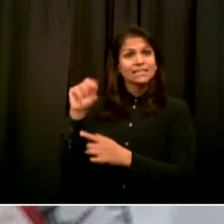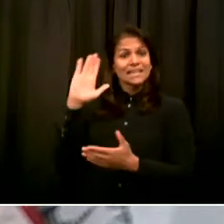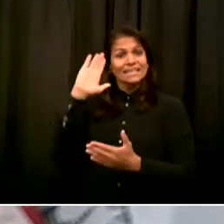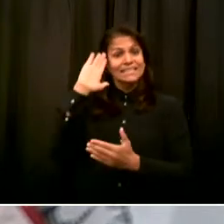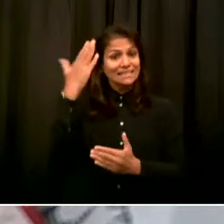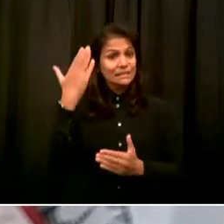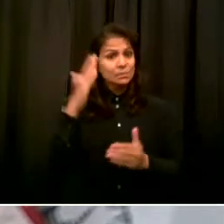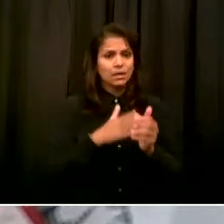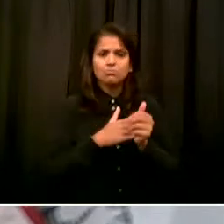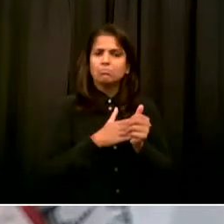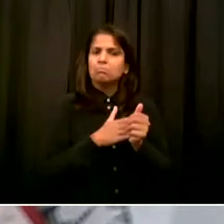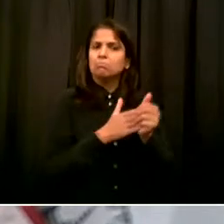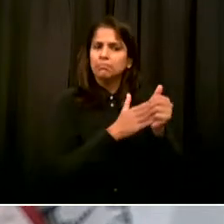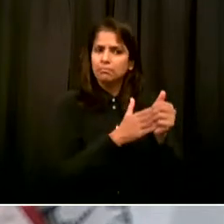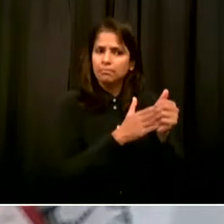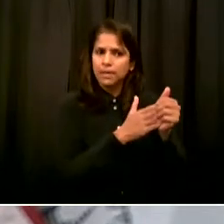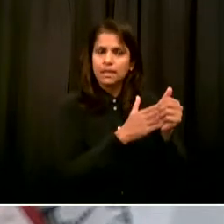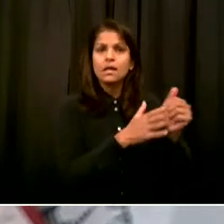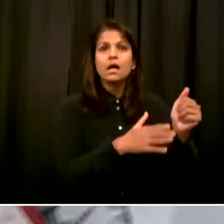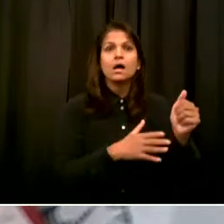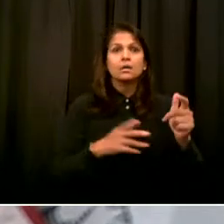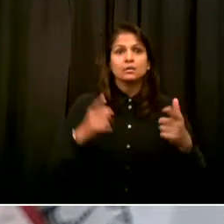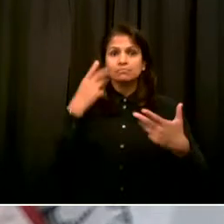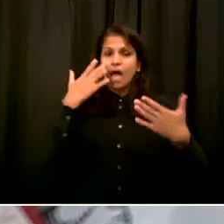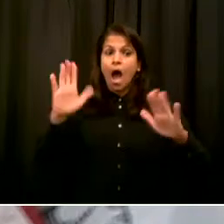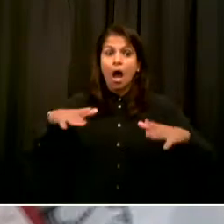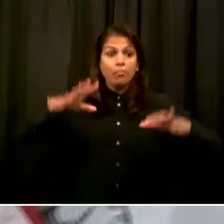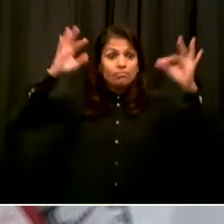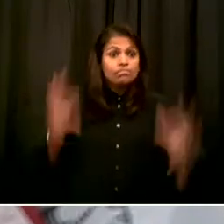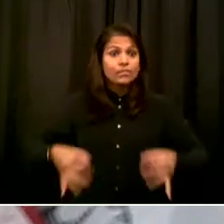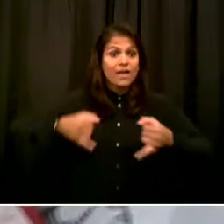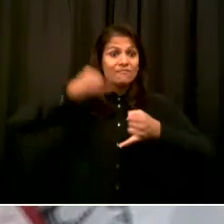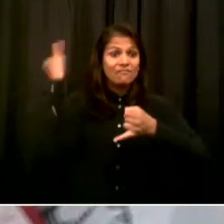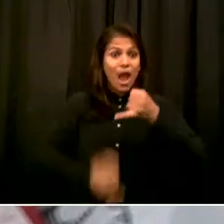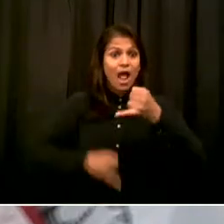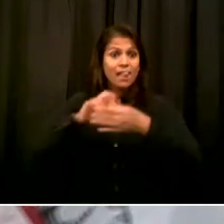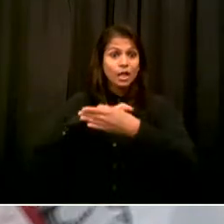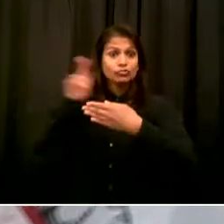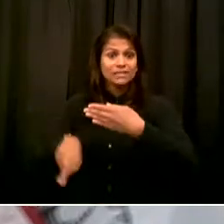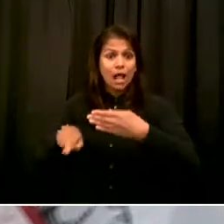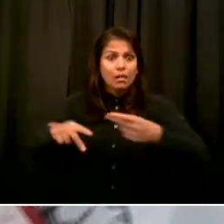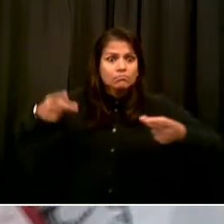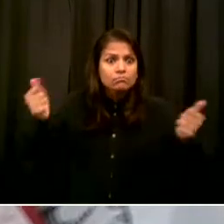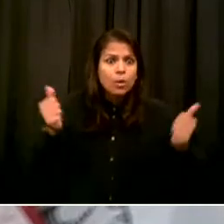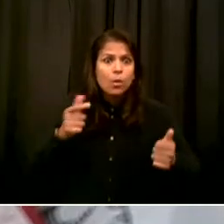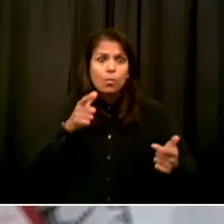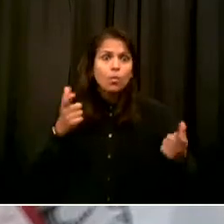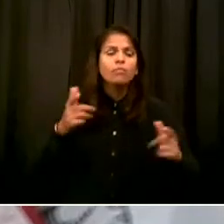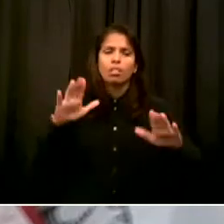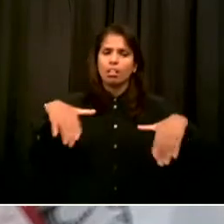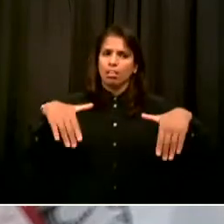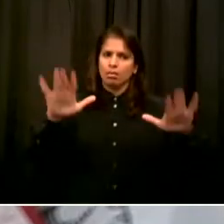HERE IS WHWHT AE WSEEEE OVERALL THAT JOE BIDEN AND KAMALA HARRIS ARE IN A STRONG POSITION RIGHT NOW.